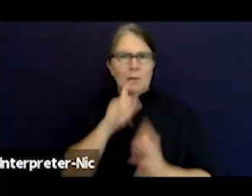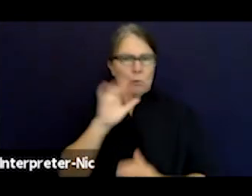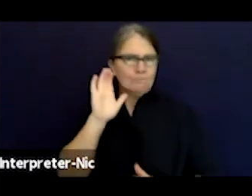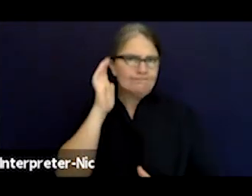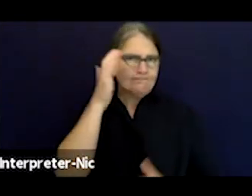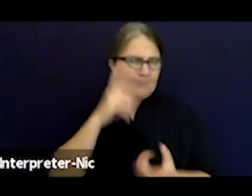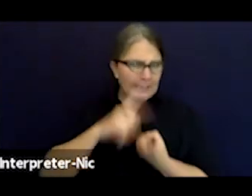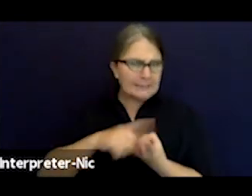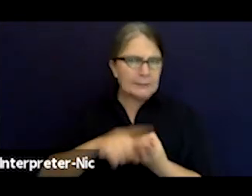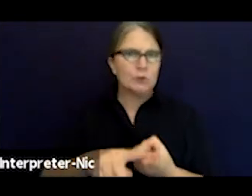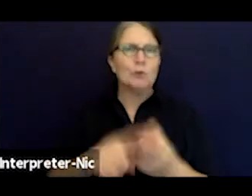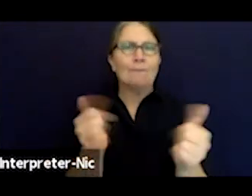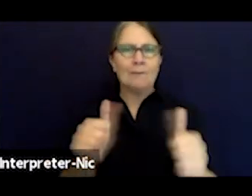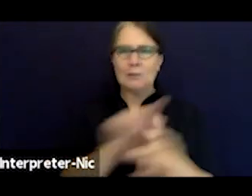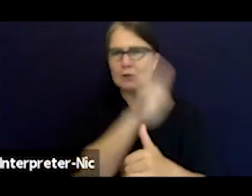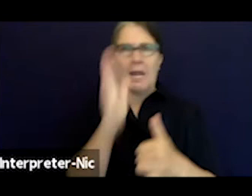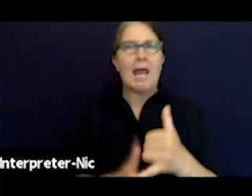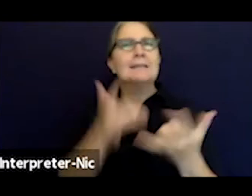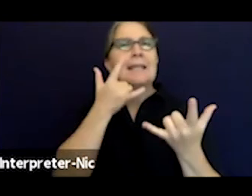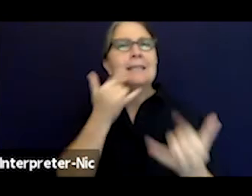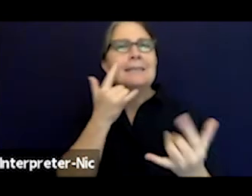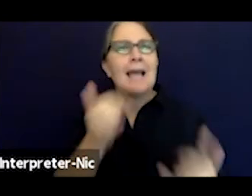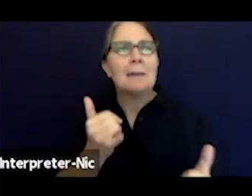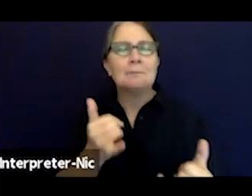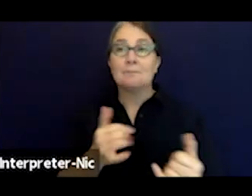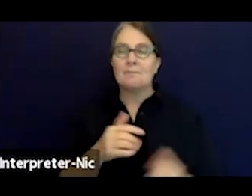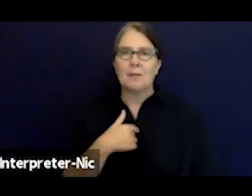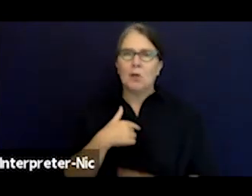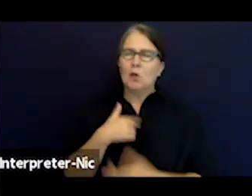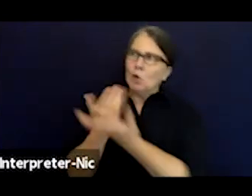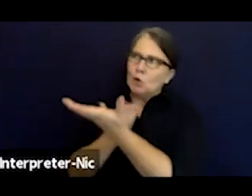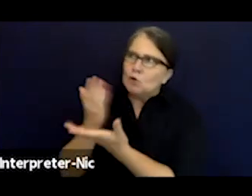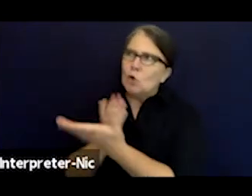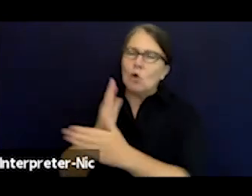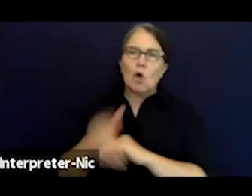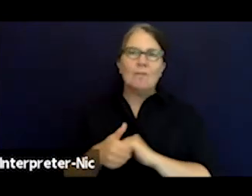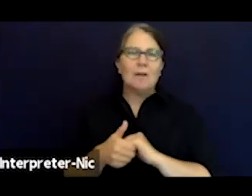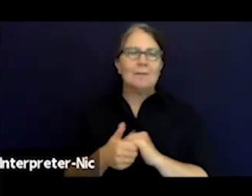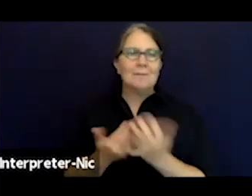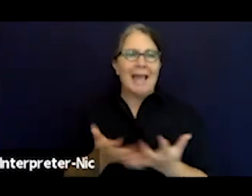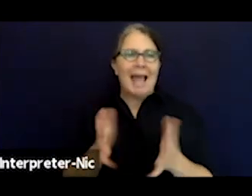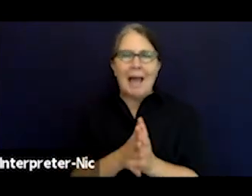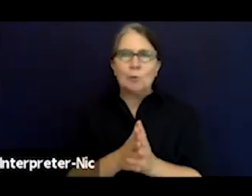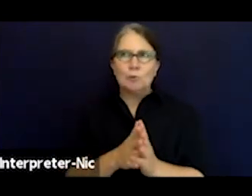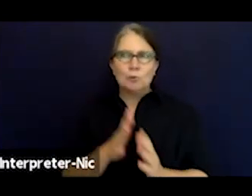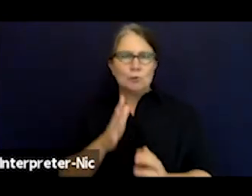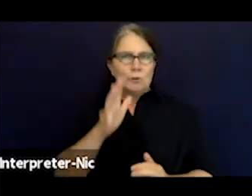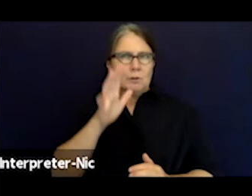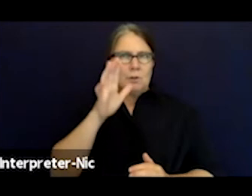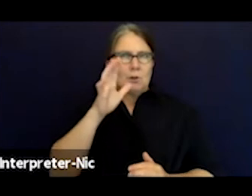How to retain students better, more students will take a course from me and then they will come back next term and take a course from Professor Anthony.